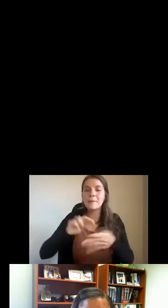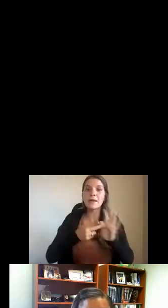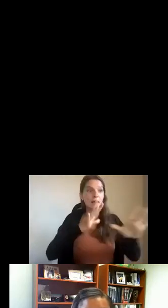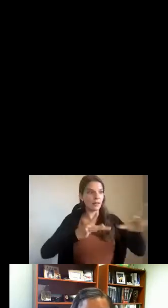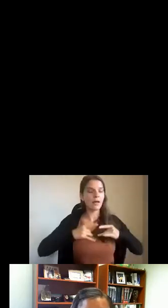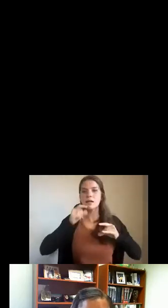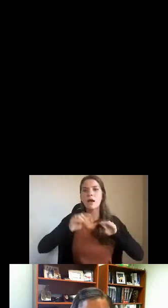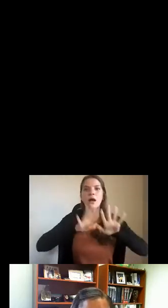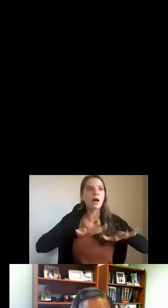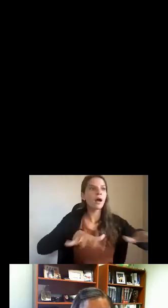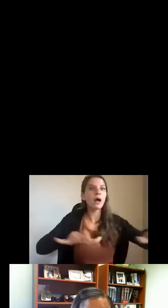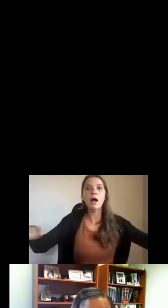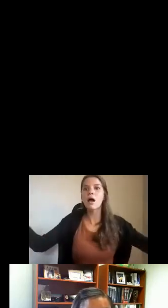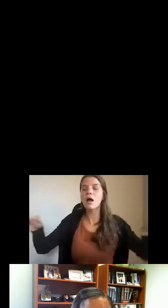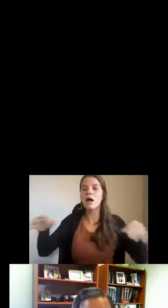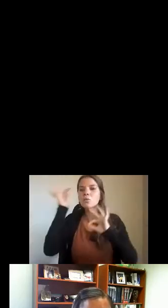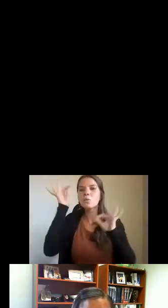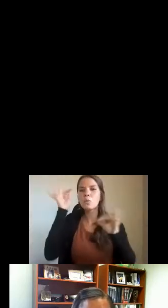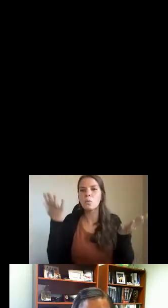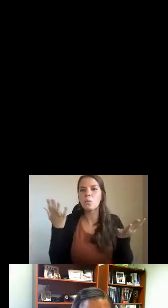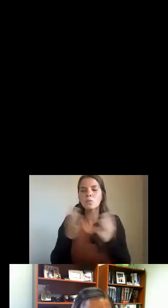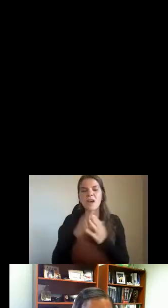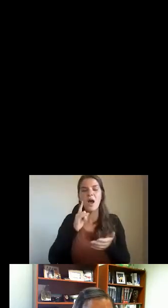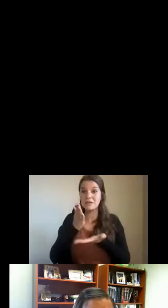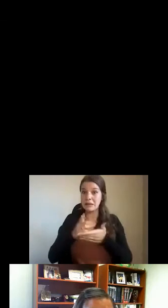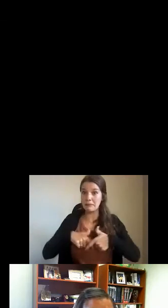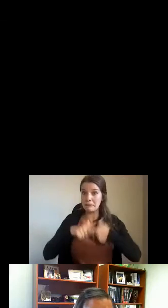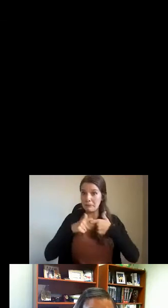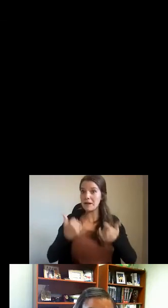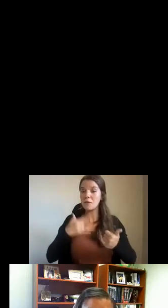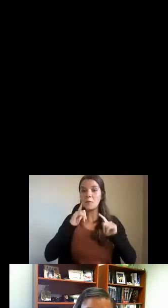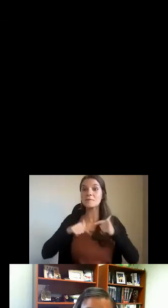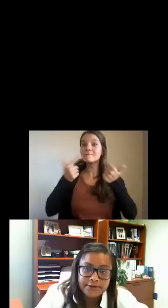or to your community. I'll stop there so that we can move to the question and answer period.